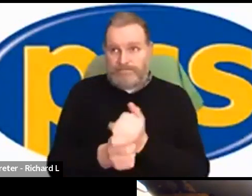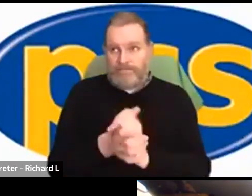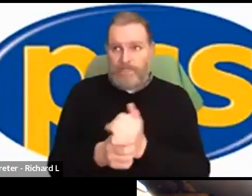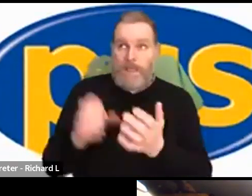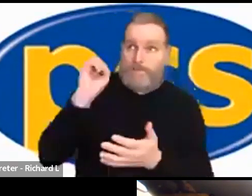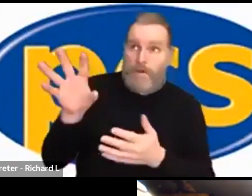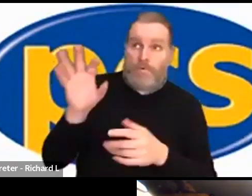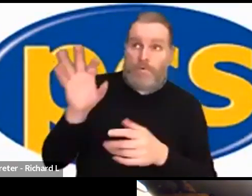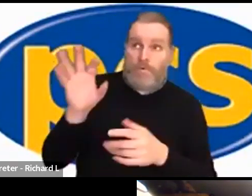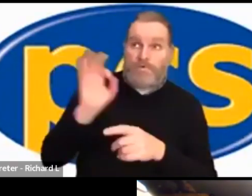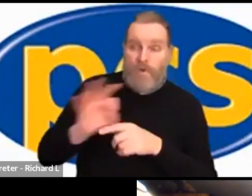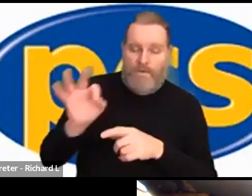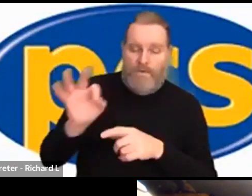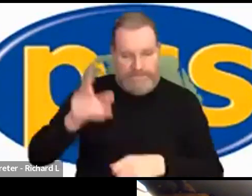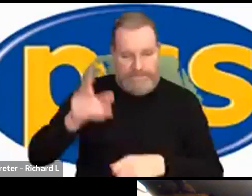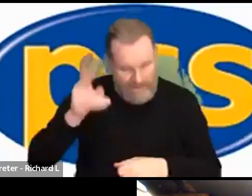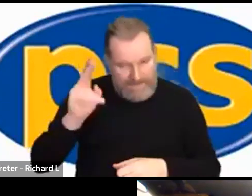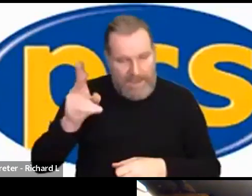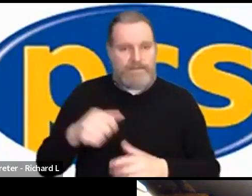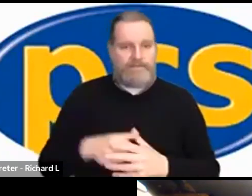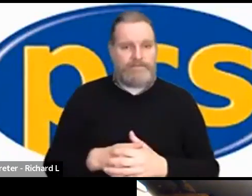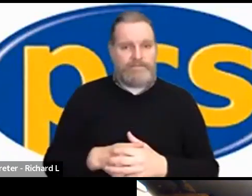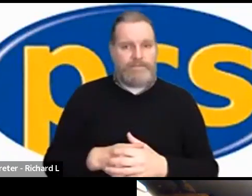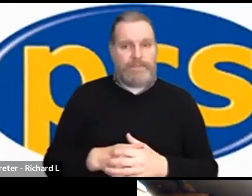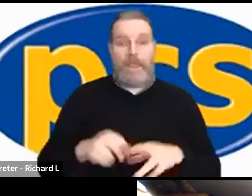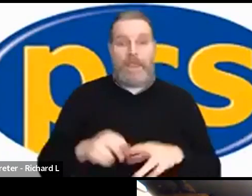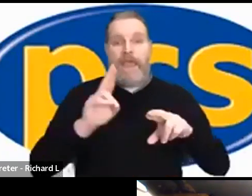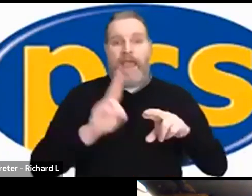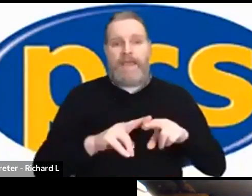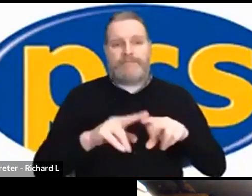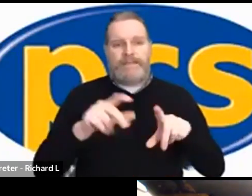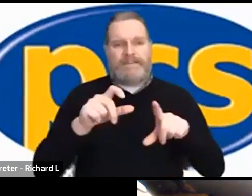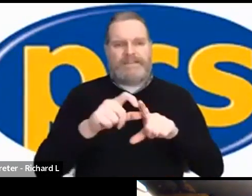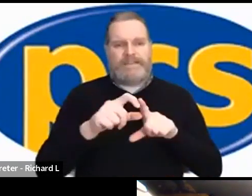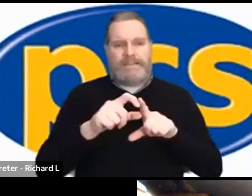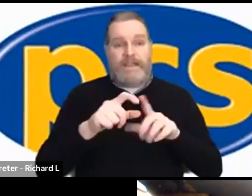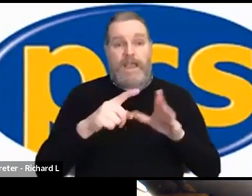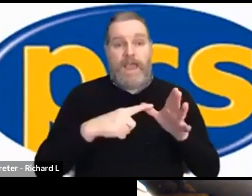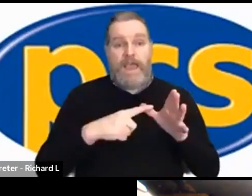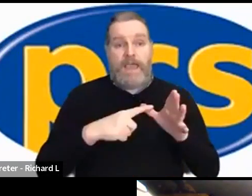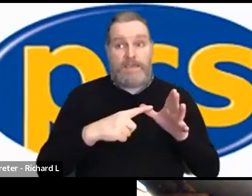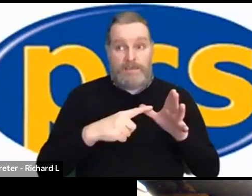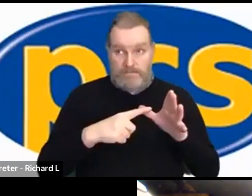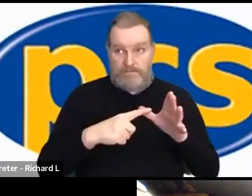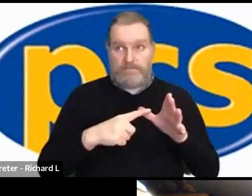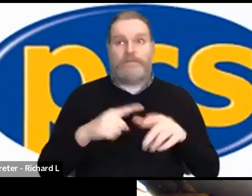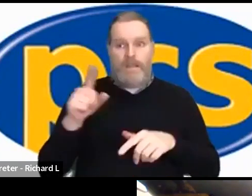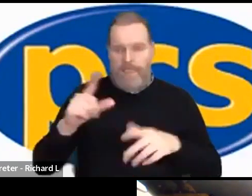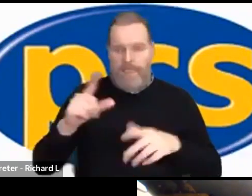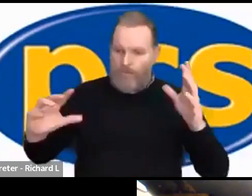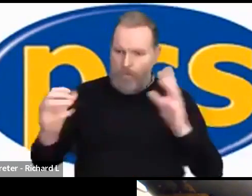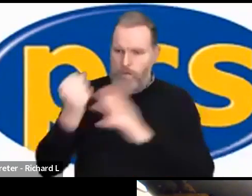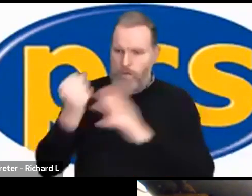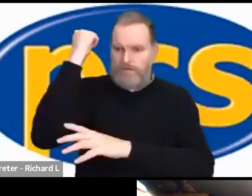ballot, public lot, postal workers are postal workers are rebaloting. People may have picked up that the the FDA have just balloted the fast stream in a civil service, civil service, and won a